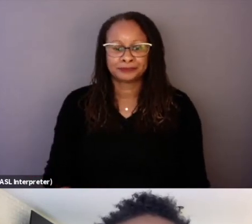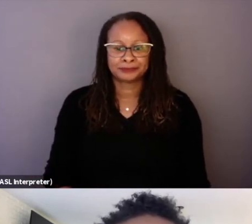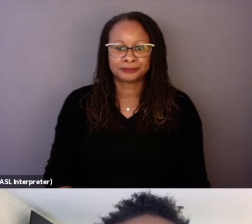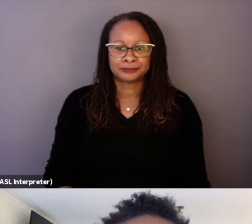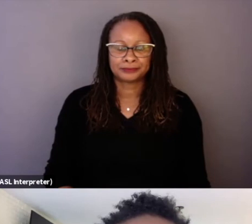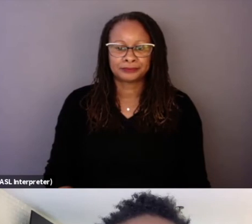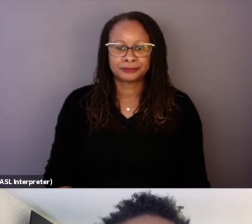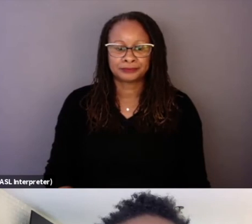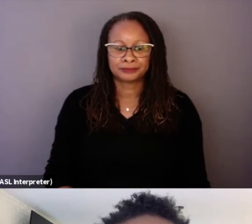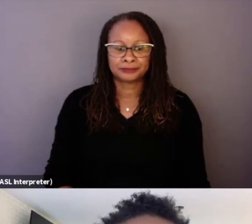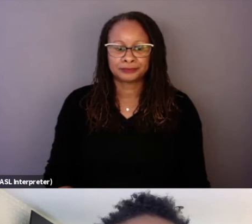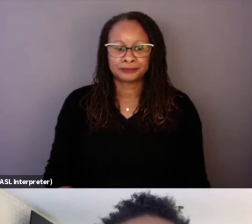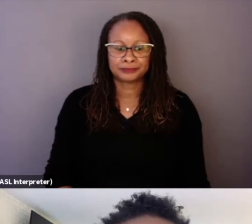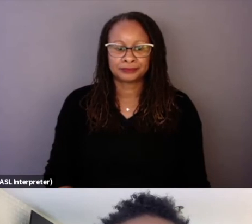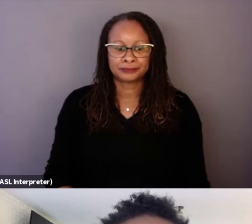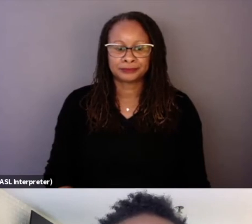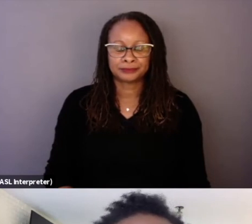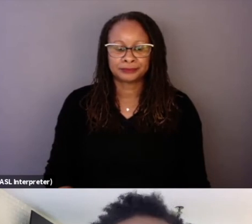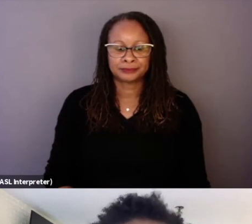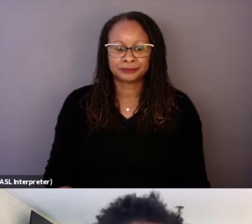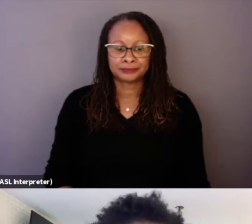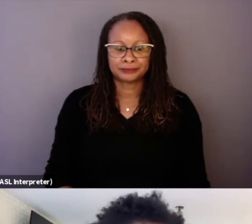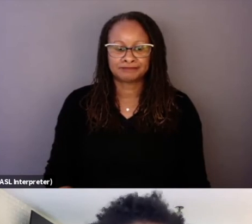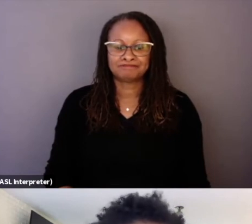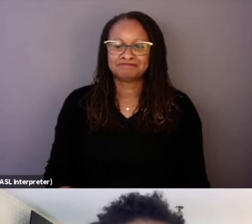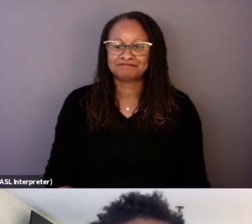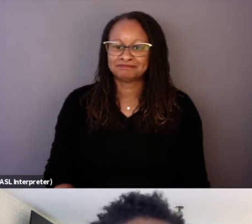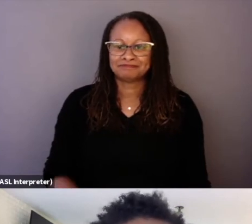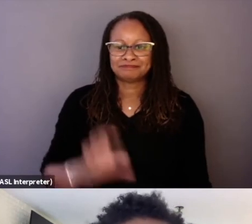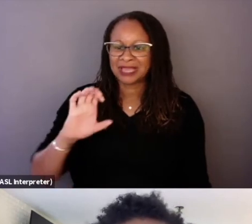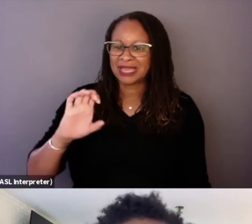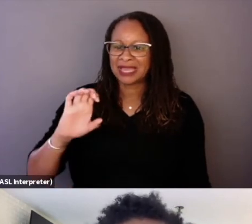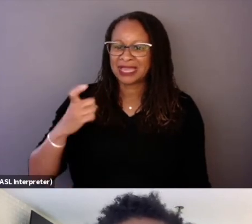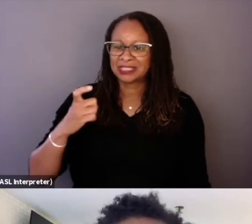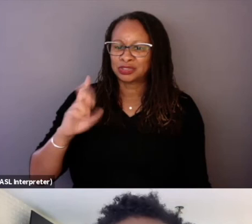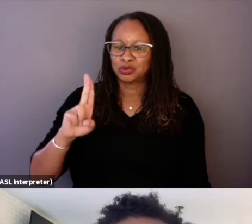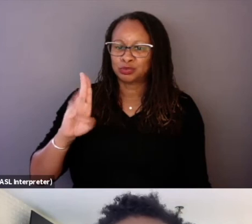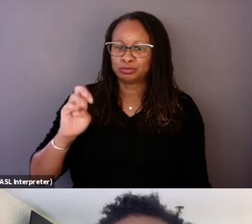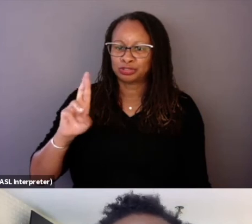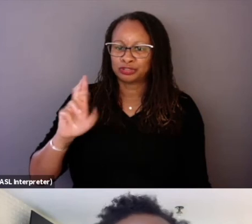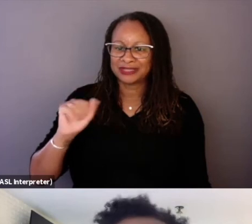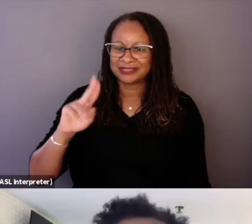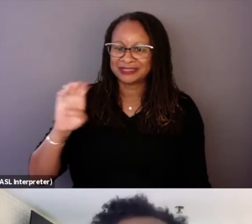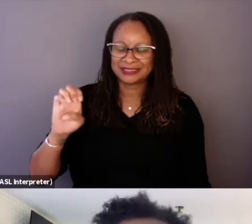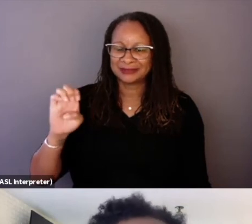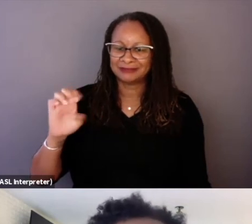her exuberance and her positive attitude